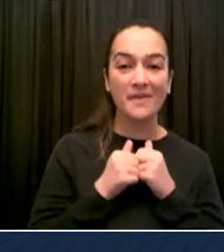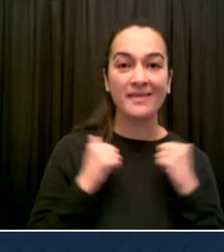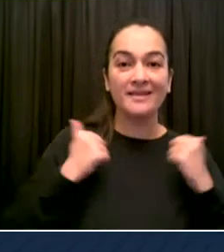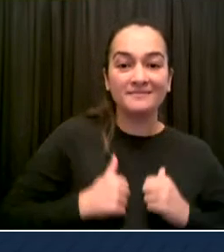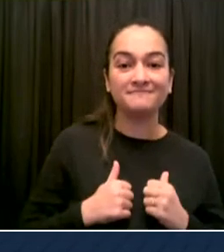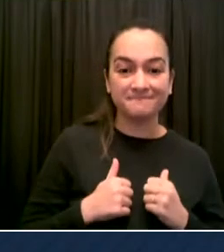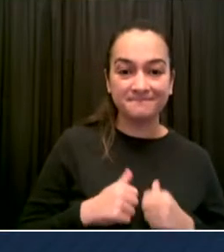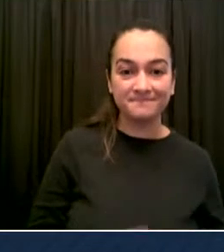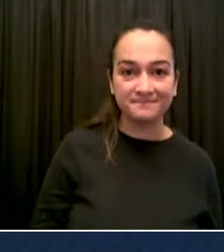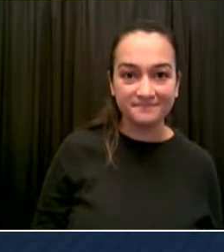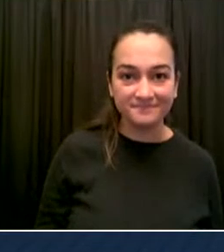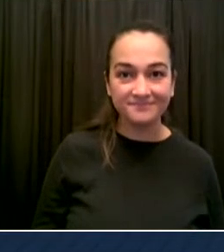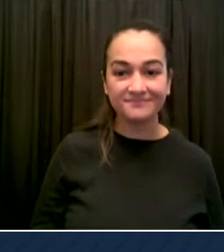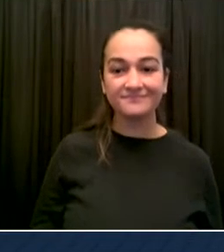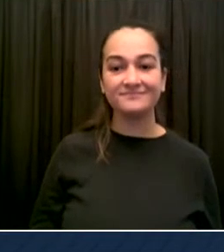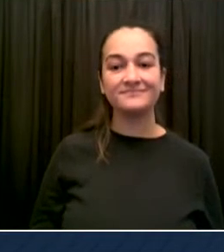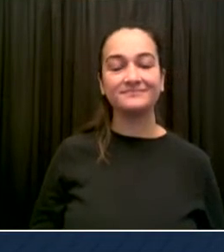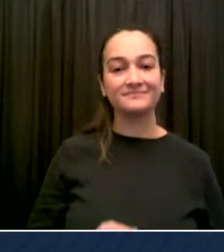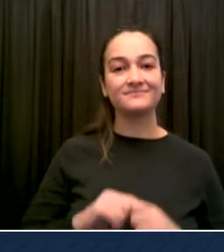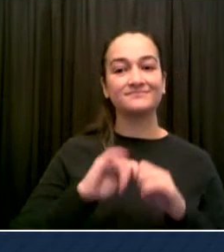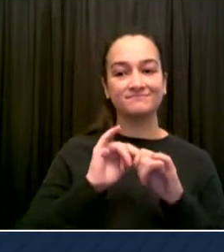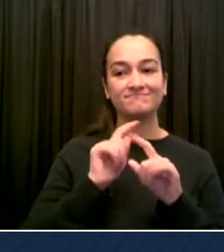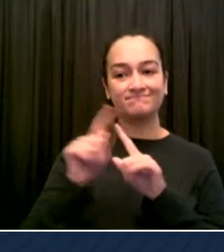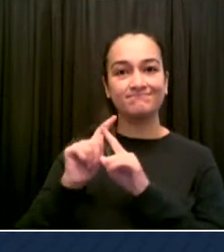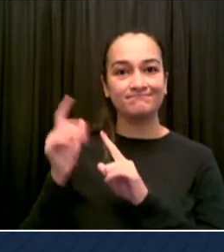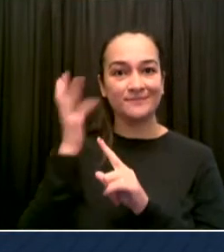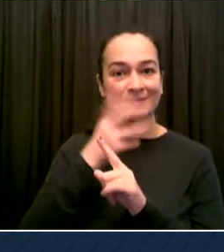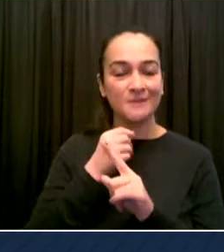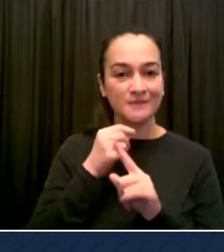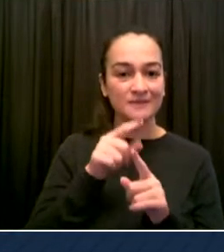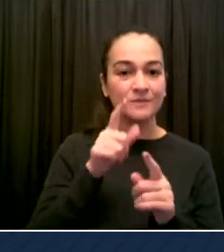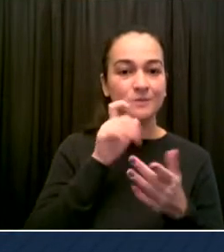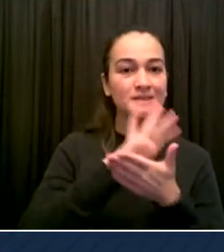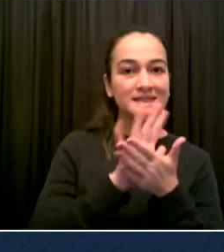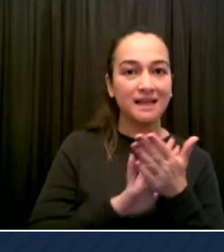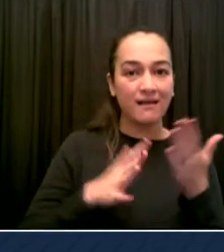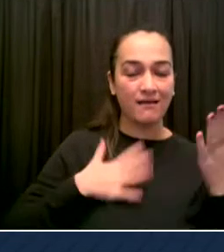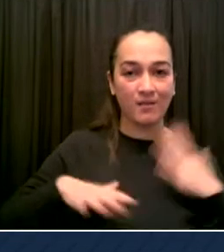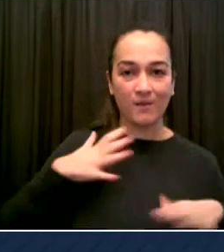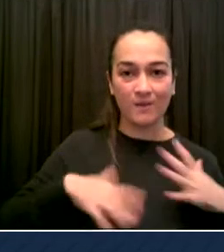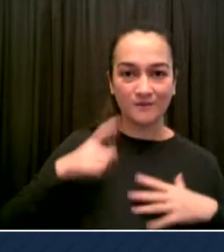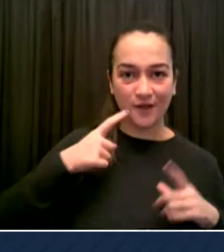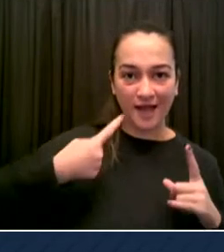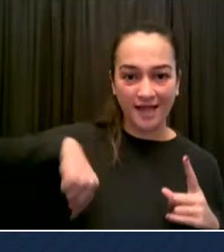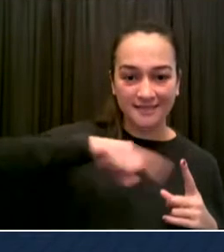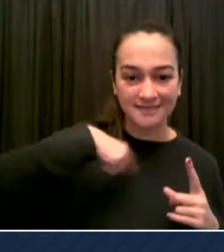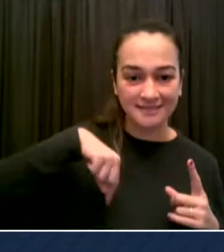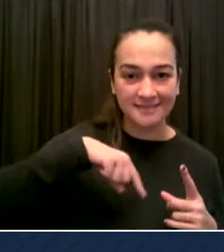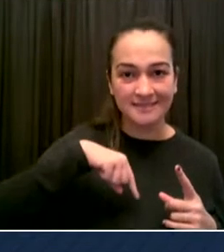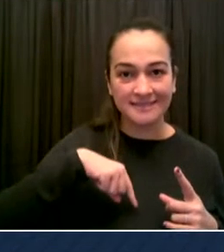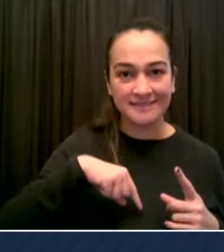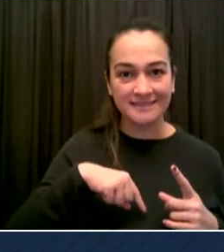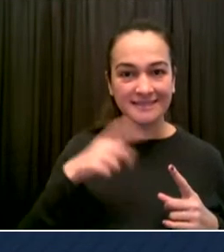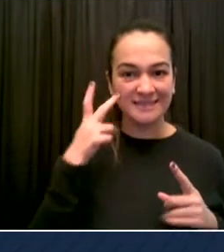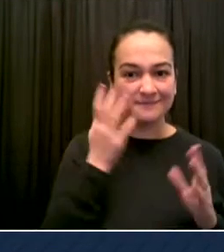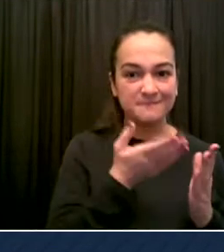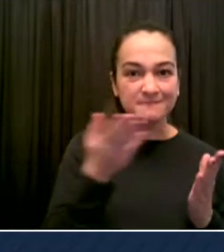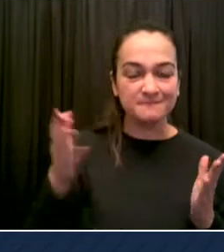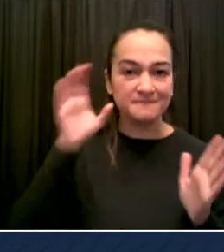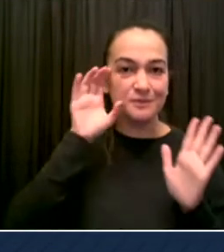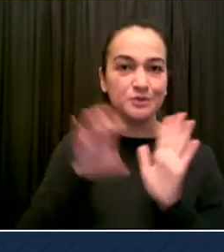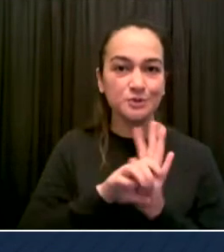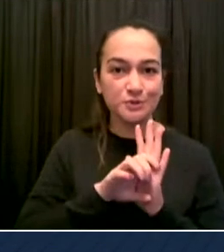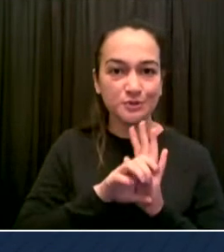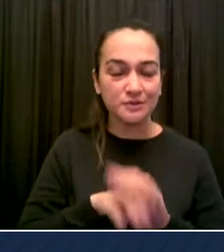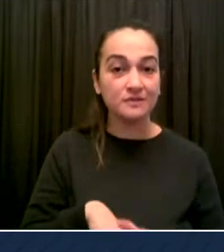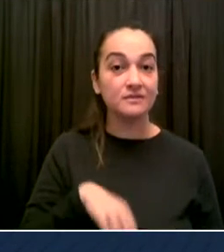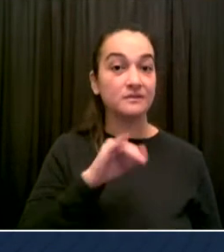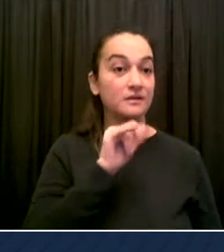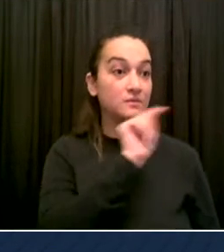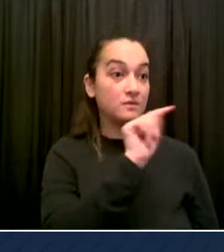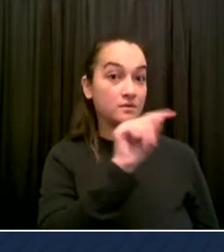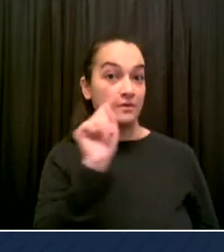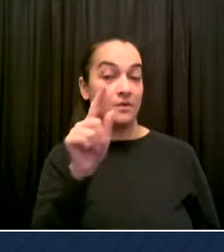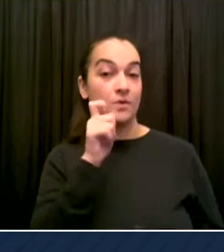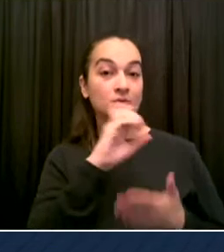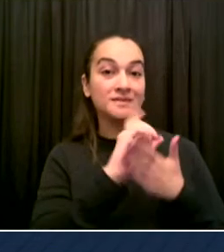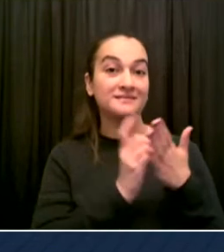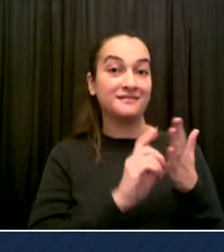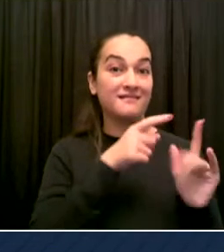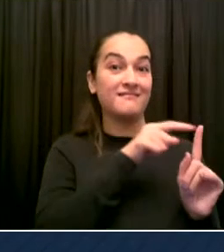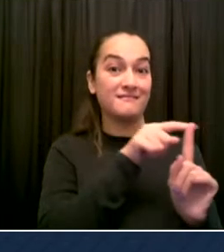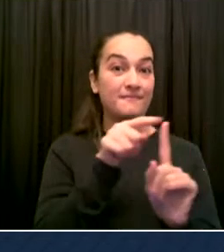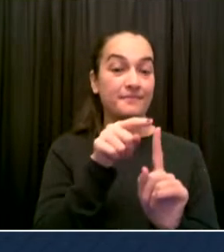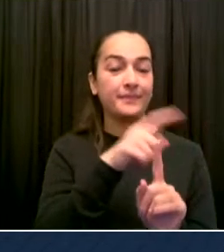ALL BROOKLYNITES, INDEPENDENT